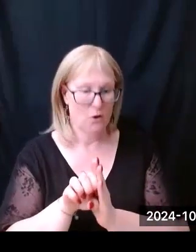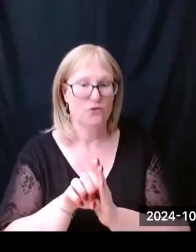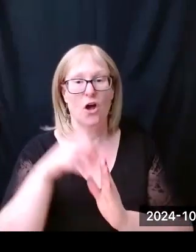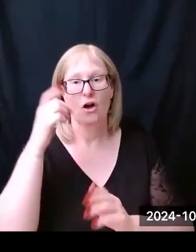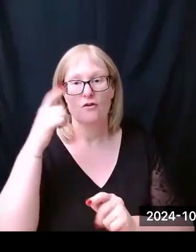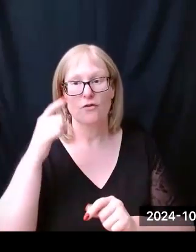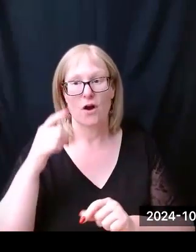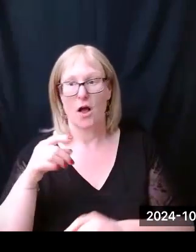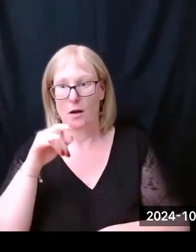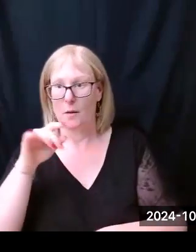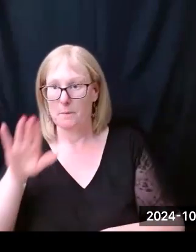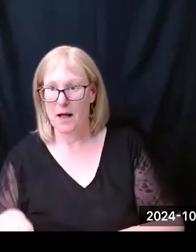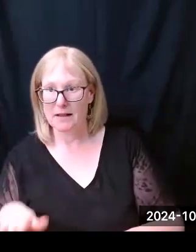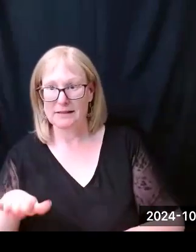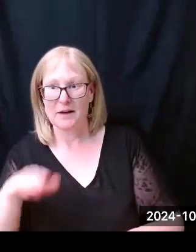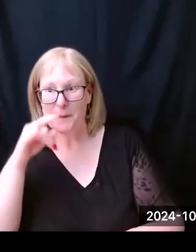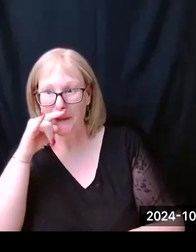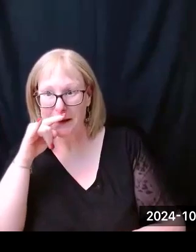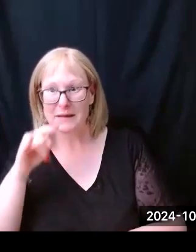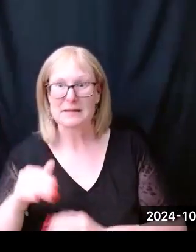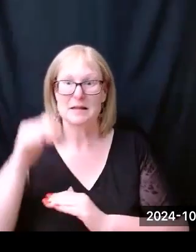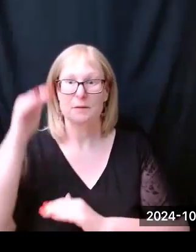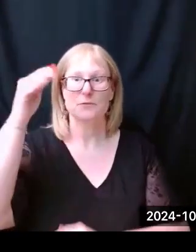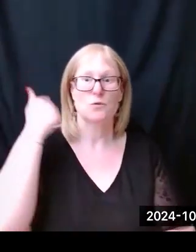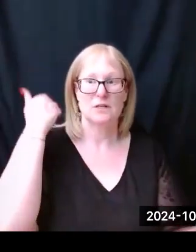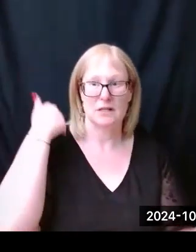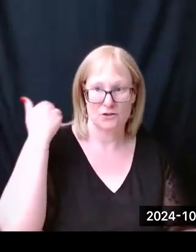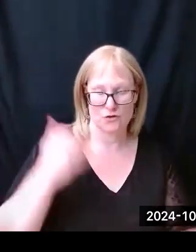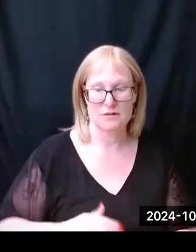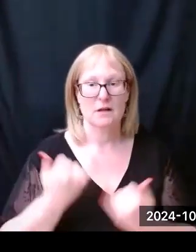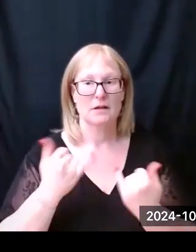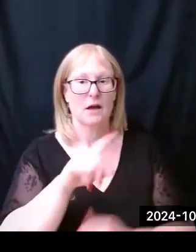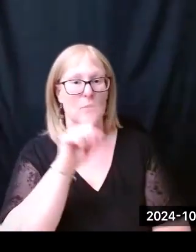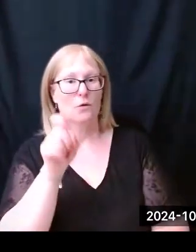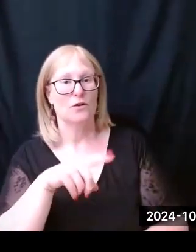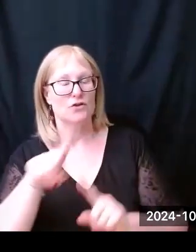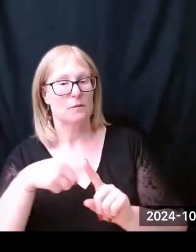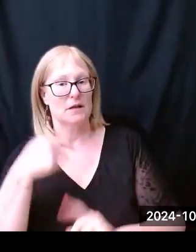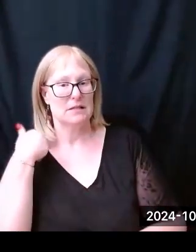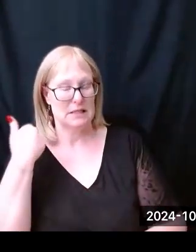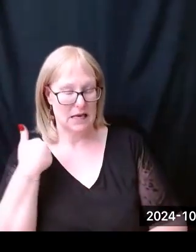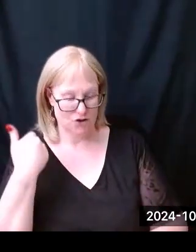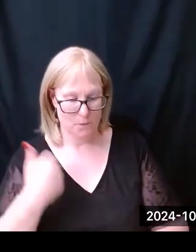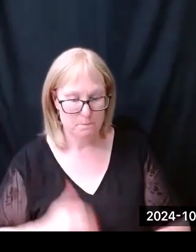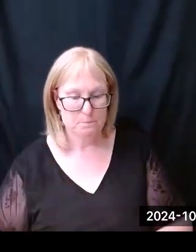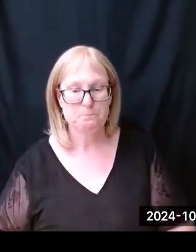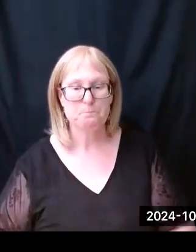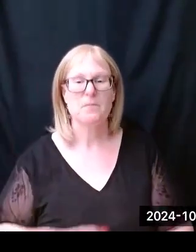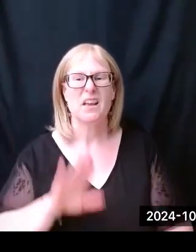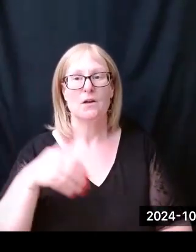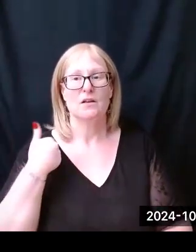This is a question about a teenager. So with a teenager, sometimes they feel like they don't want to talk about school